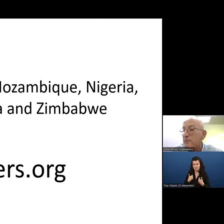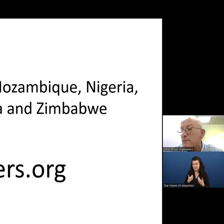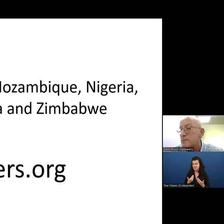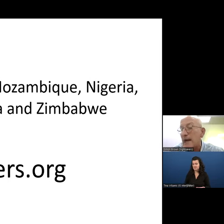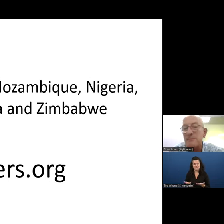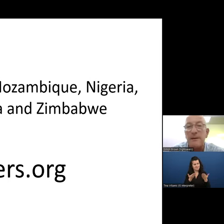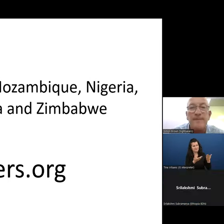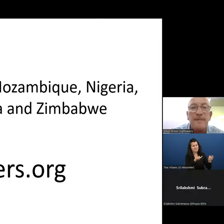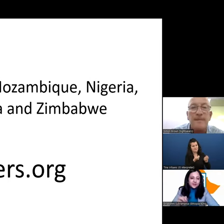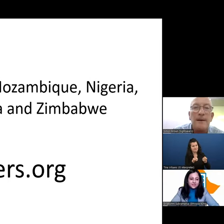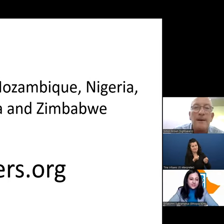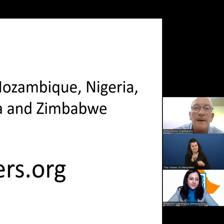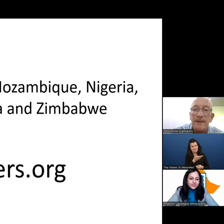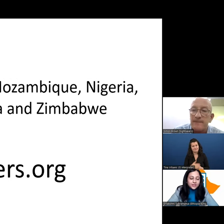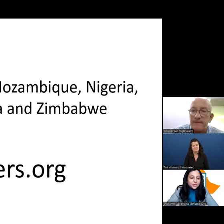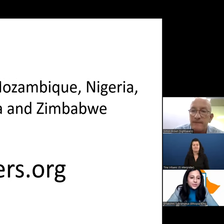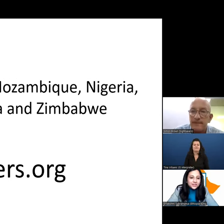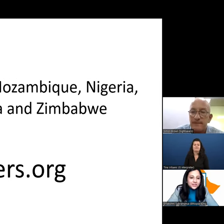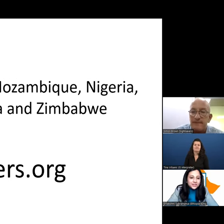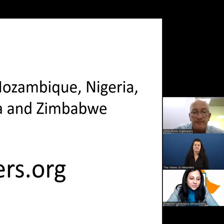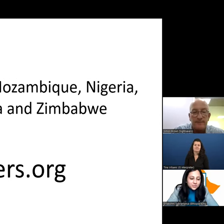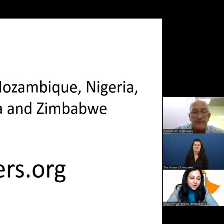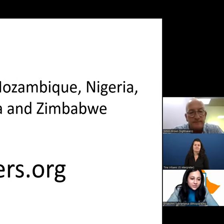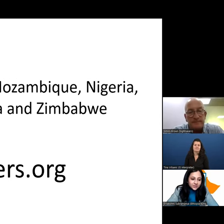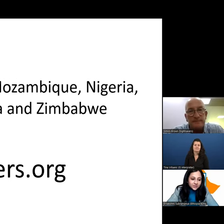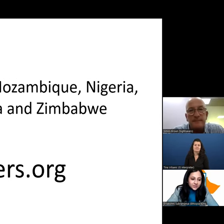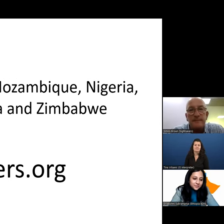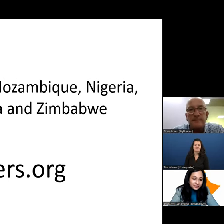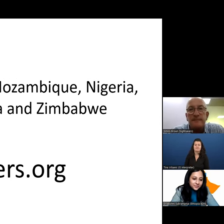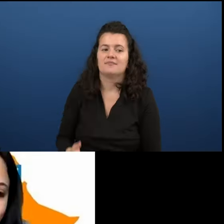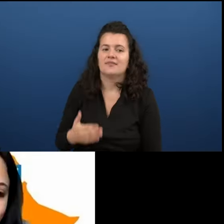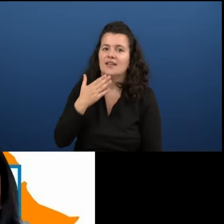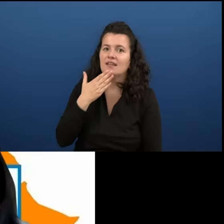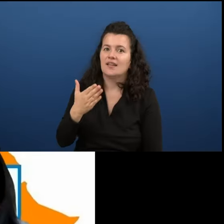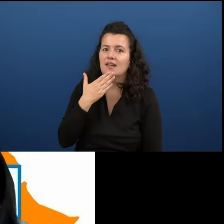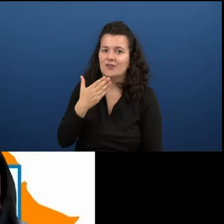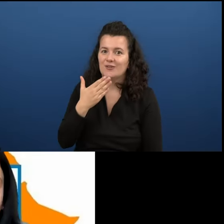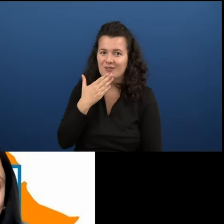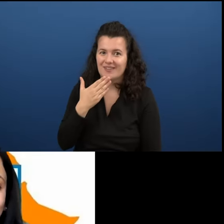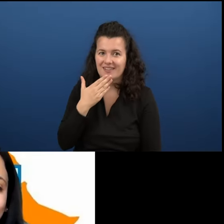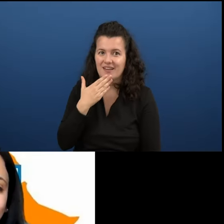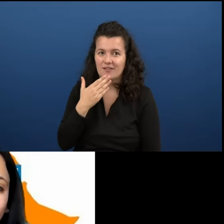12:29:39 Thank you. Thank you Mr Brown. 12:29:42 I hope you can see my radio. Thank